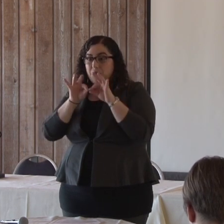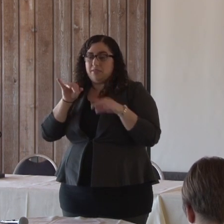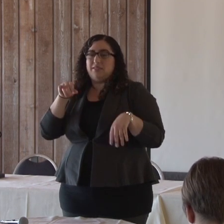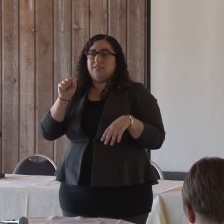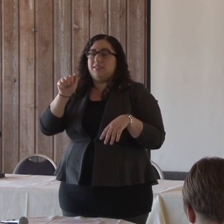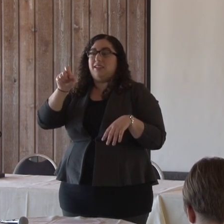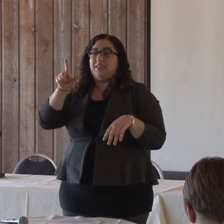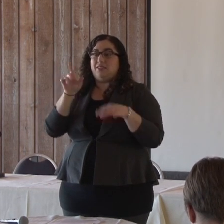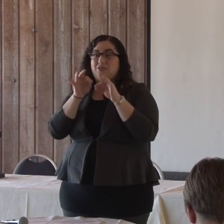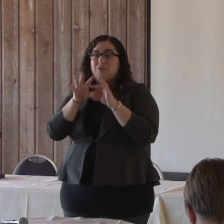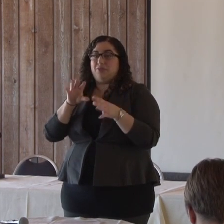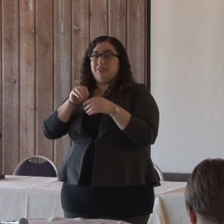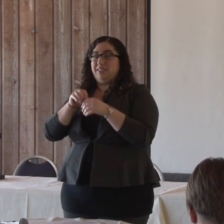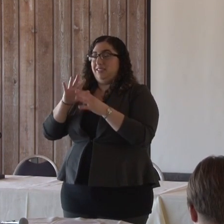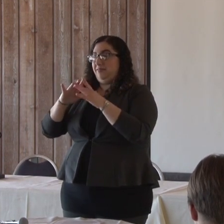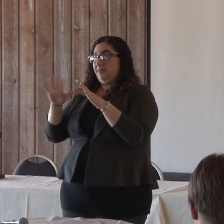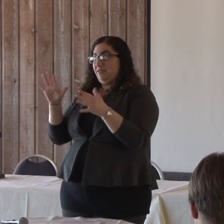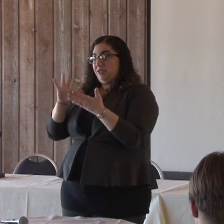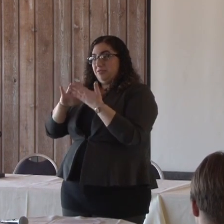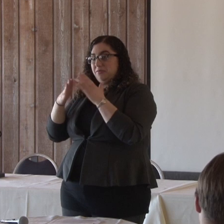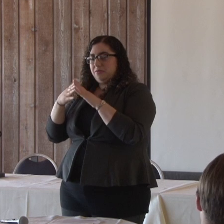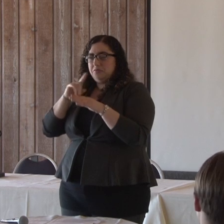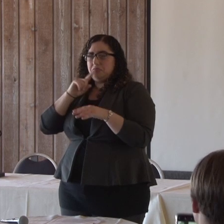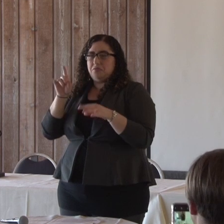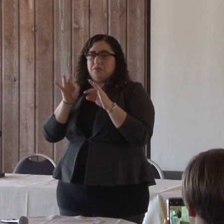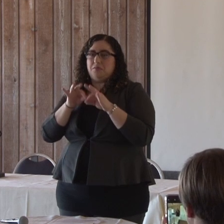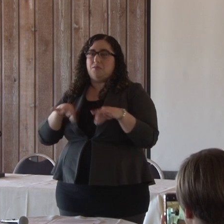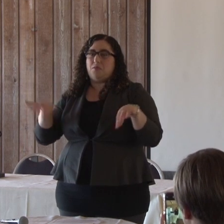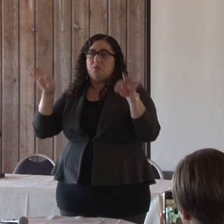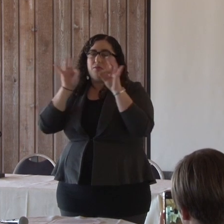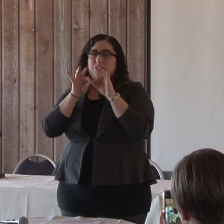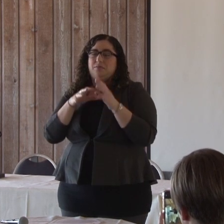So just small cultural differences. I could really enumerate and go on and on and on.